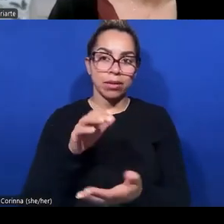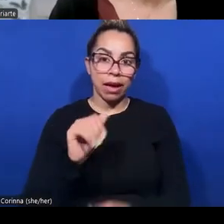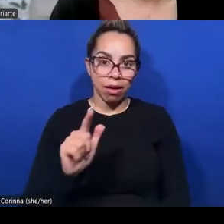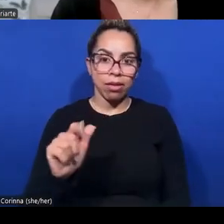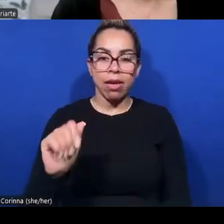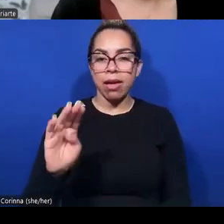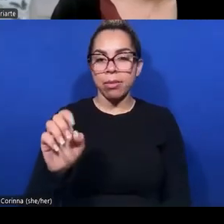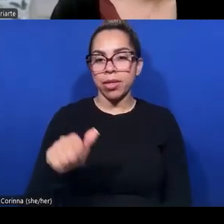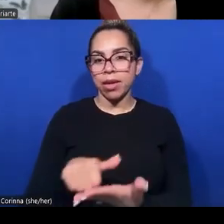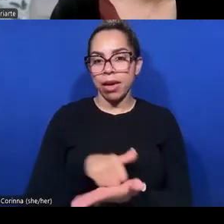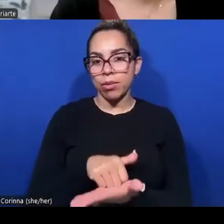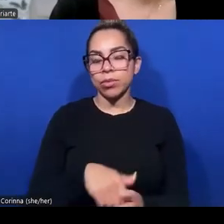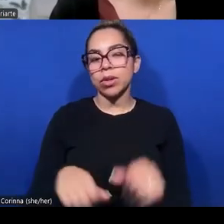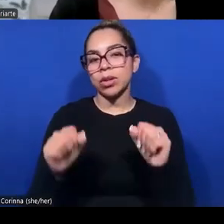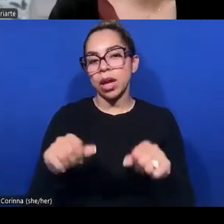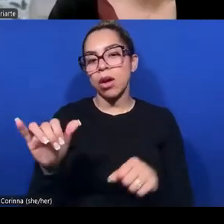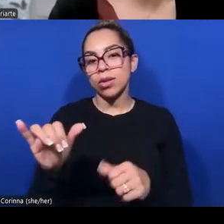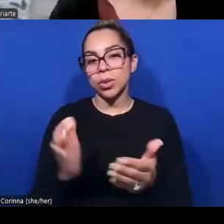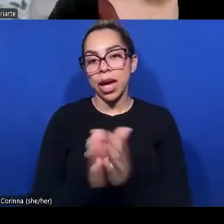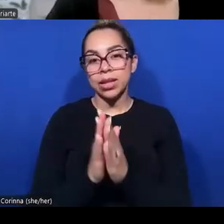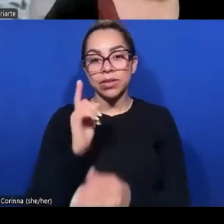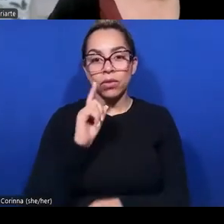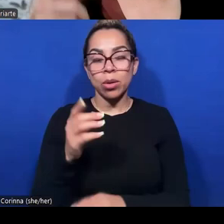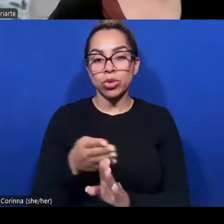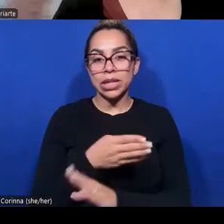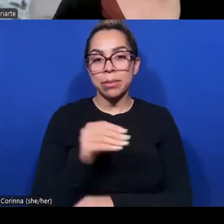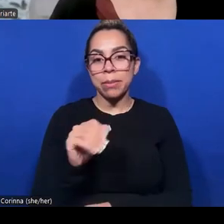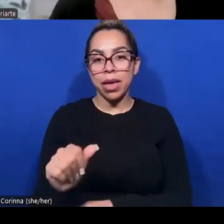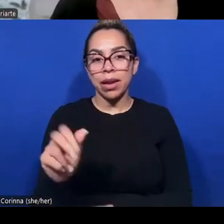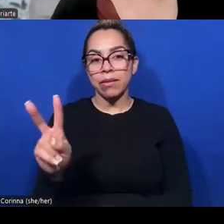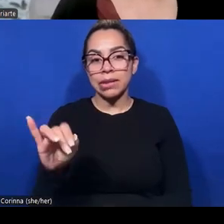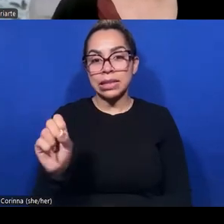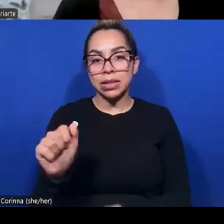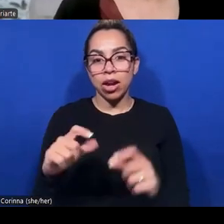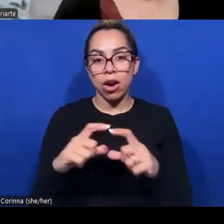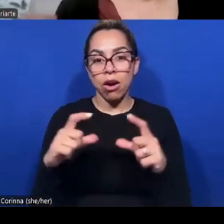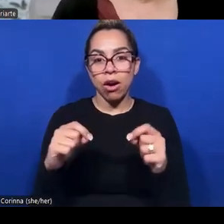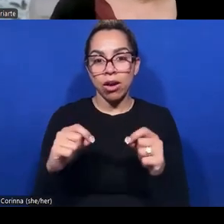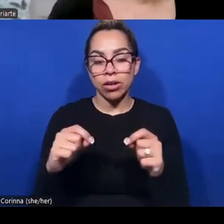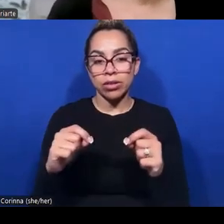You can also ask for a prepaid visa card. So that's a way for for paying for qualified